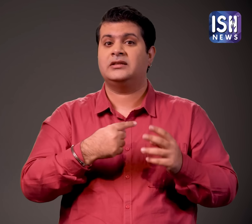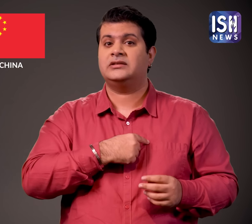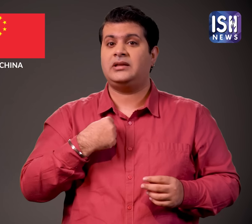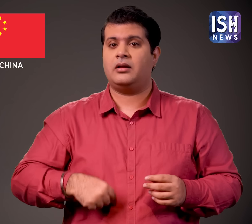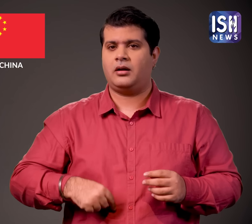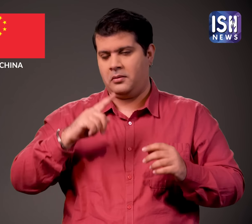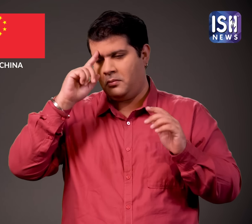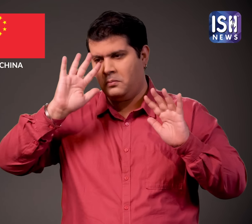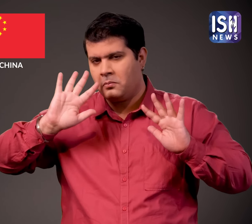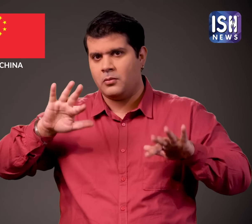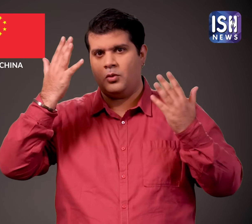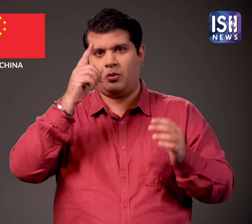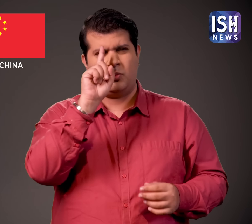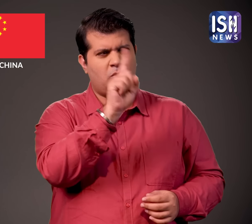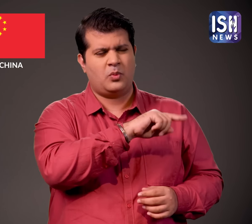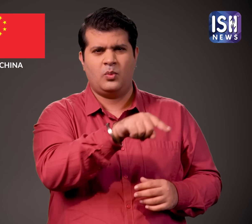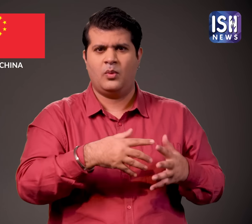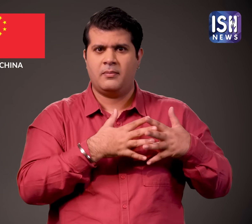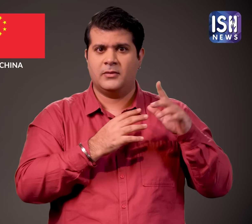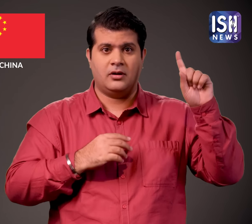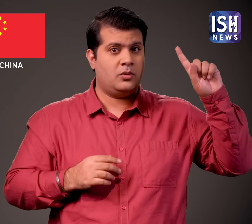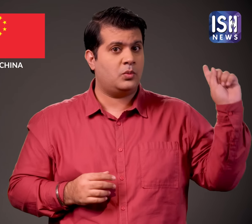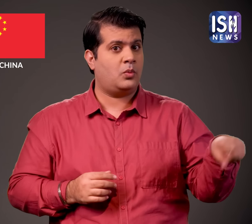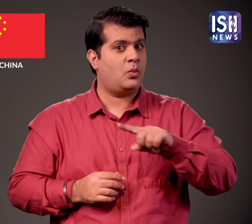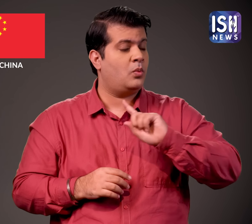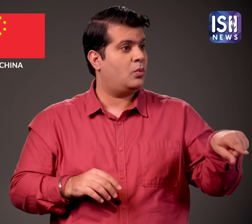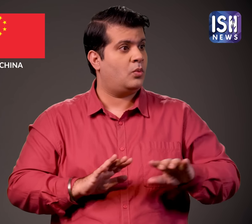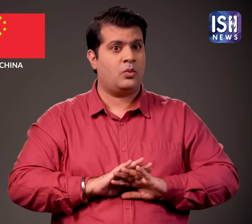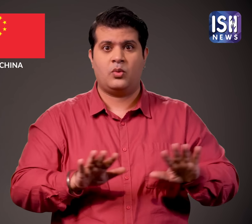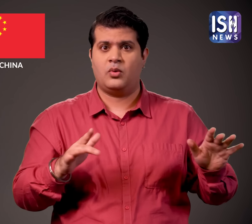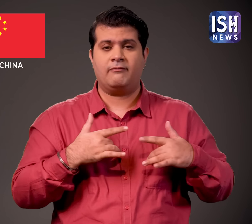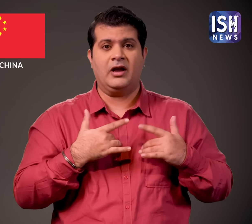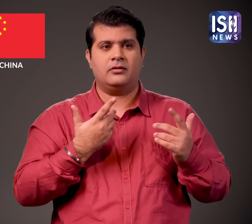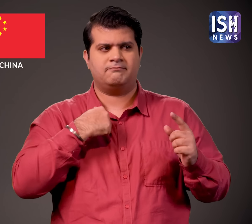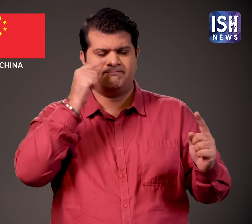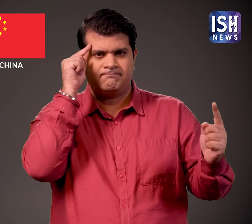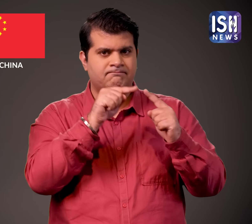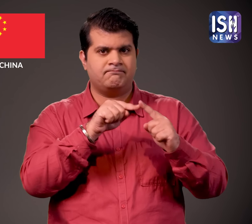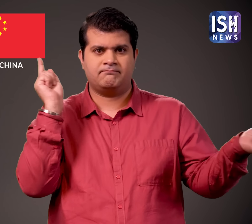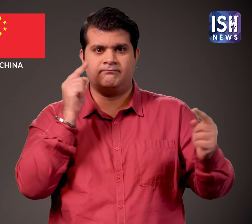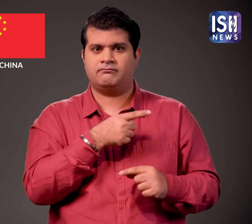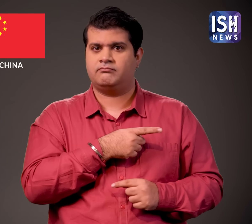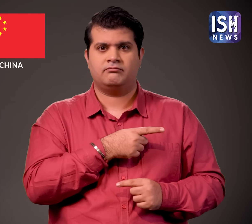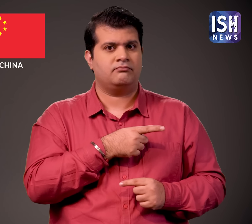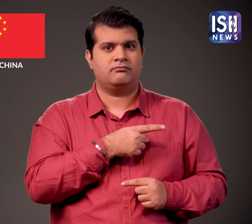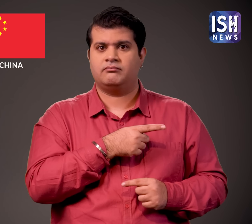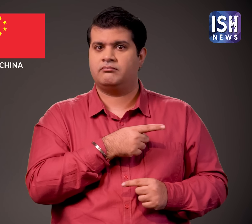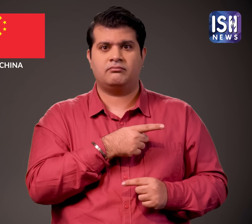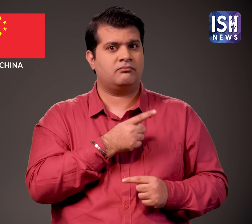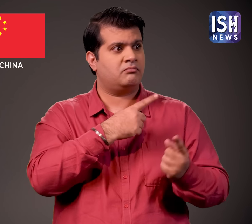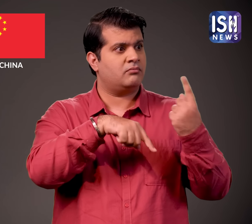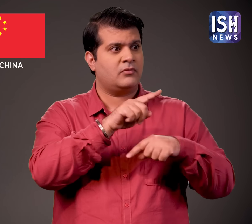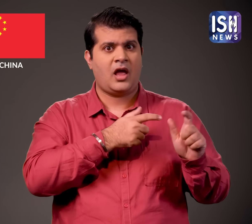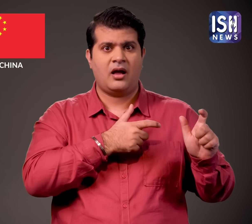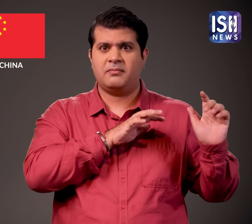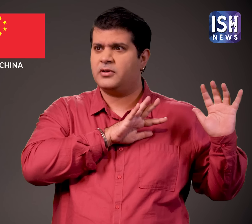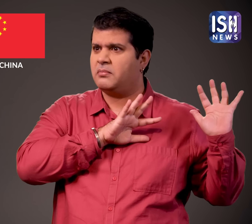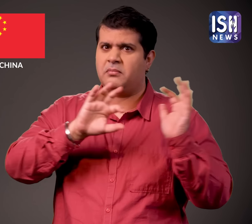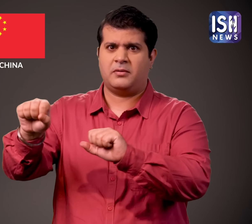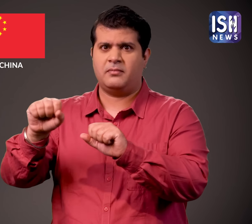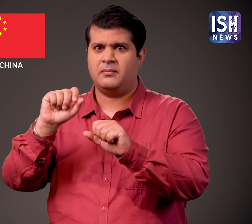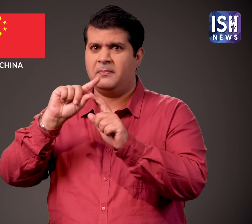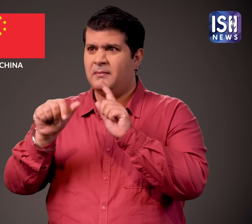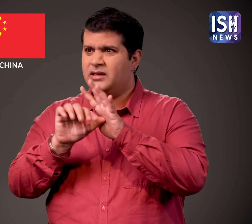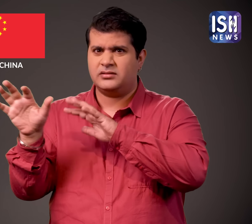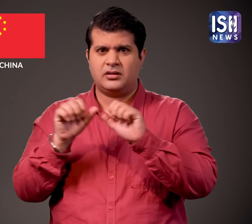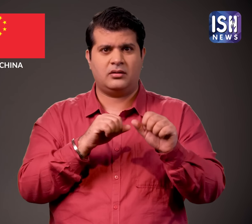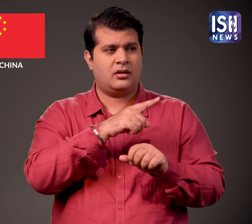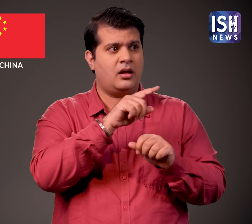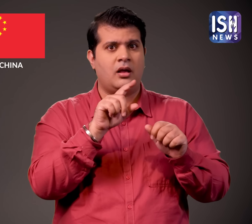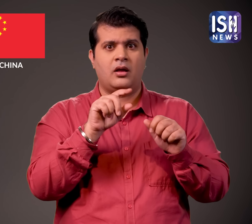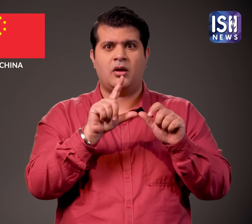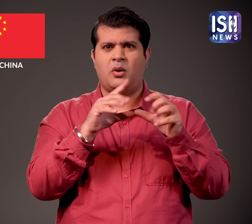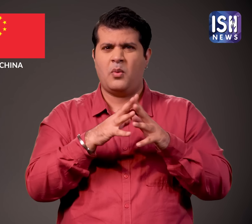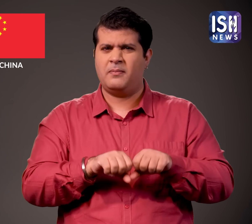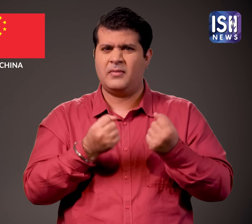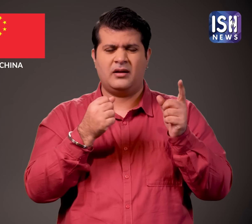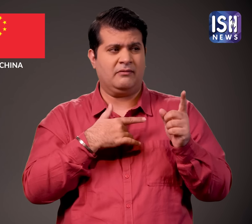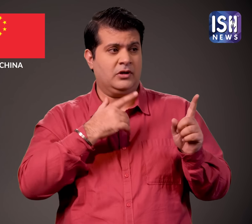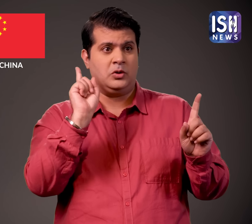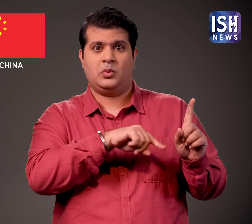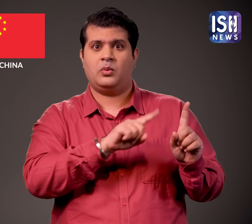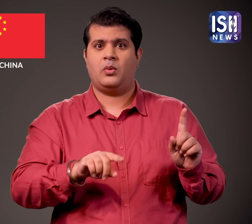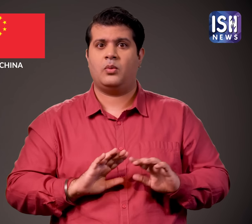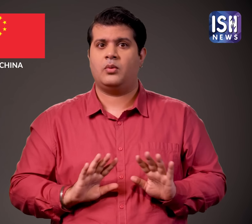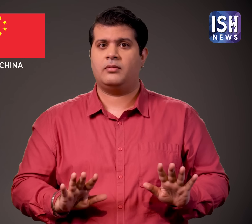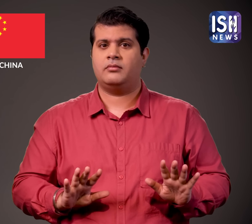China criticised saying it is “deeply shocked and strongly condemns such use of the army for capturing a President.